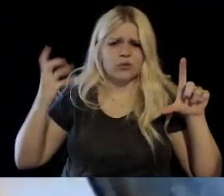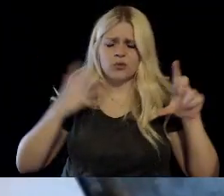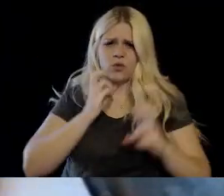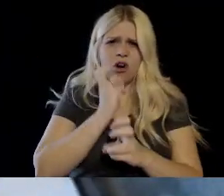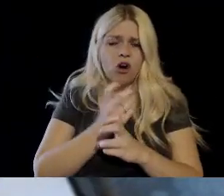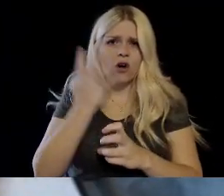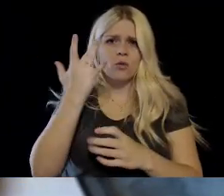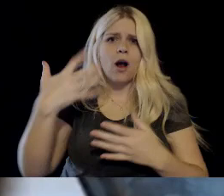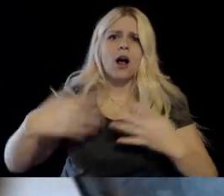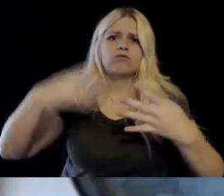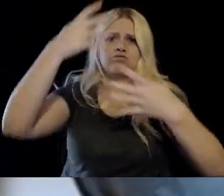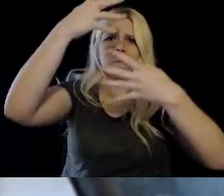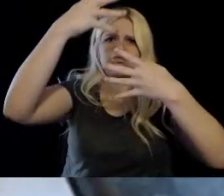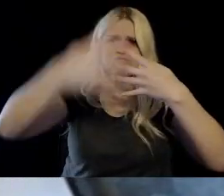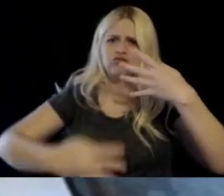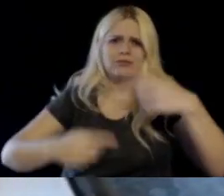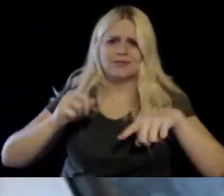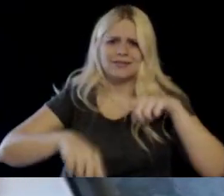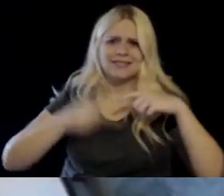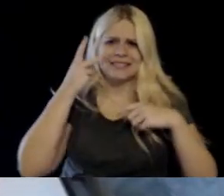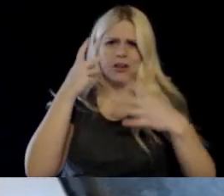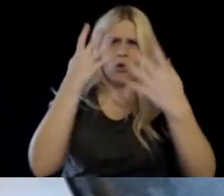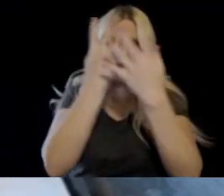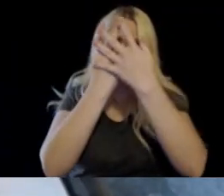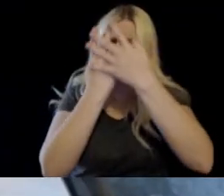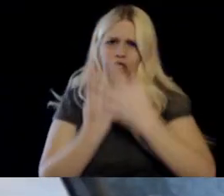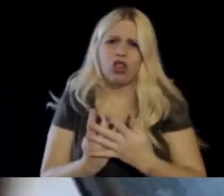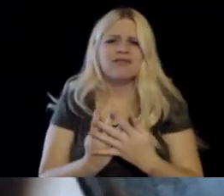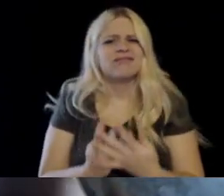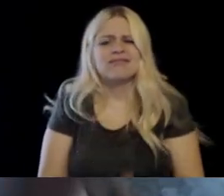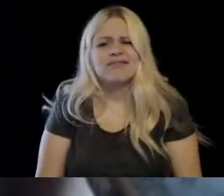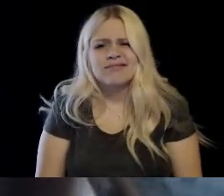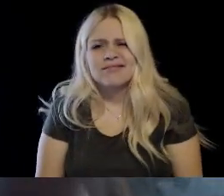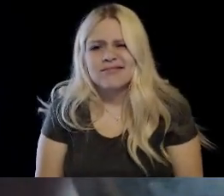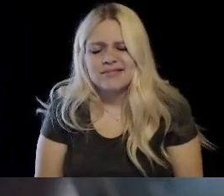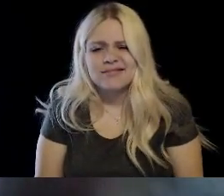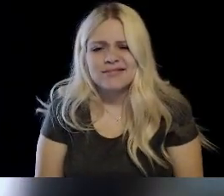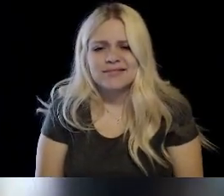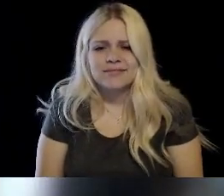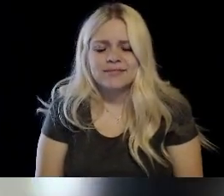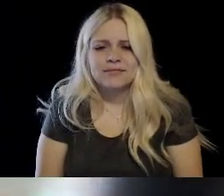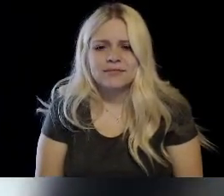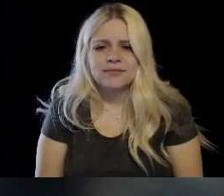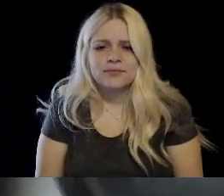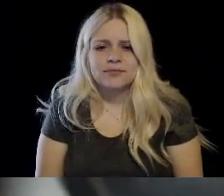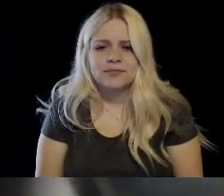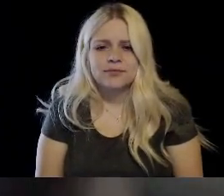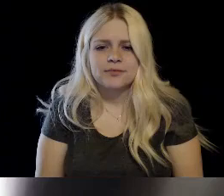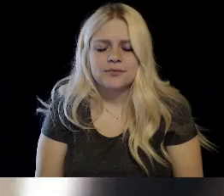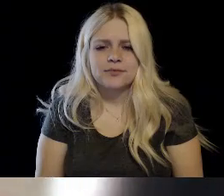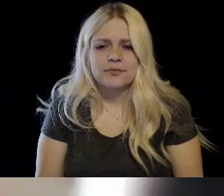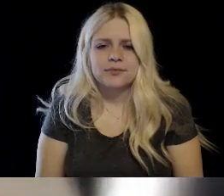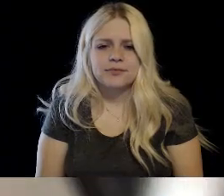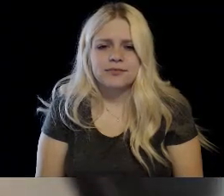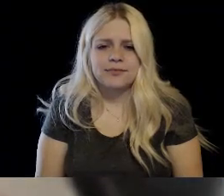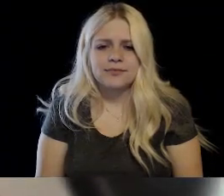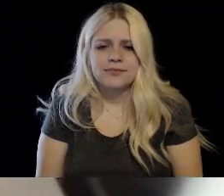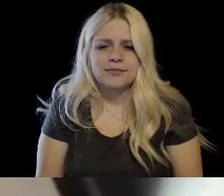Erica: Oh, yeah! You and me both! I saw those claws. Alright. Here we go, you guys. Let's